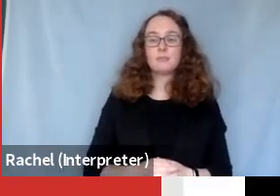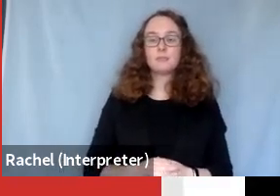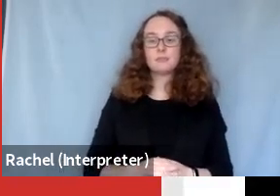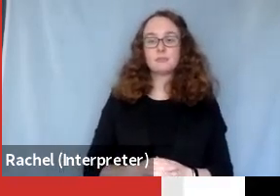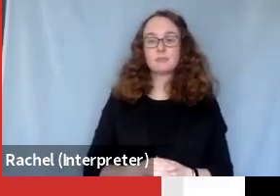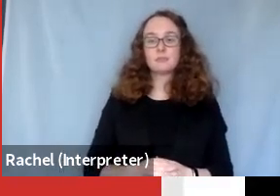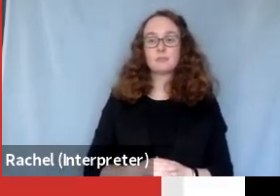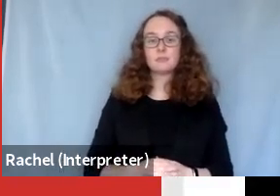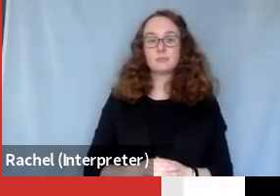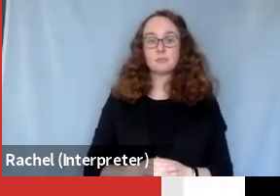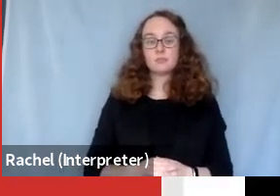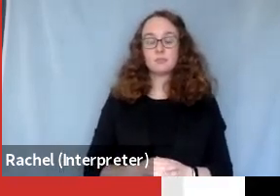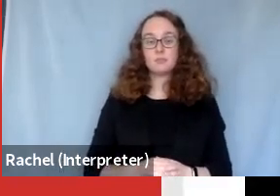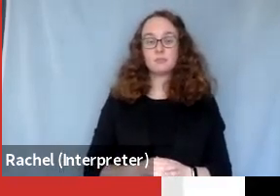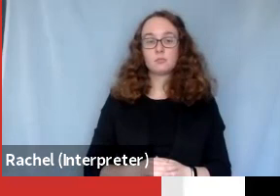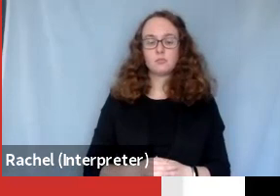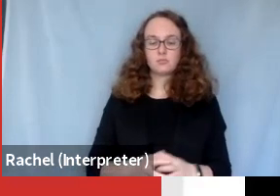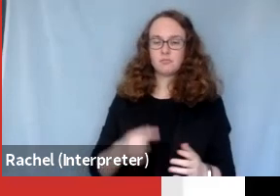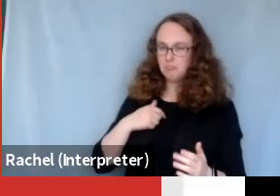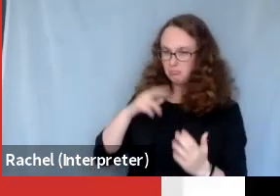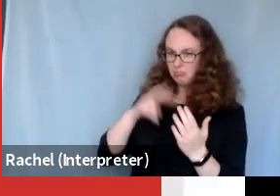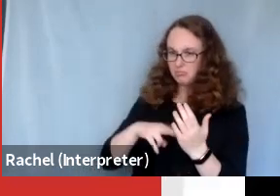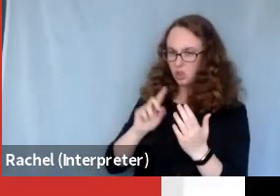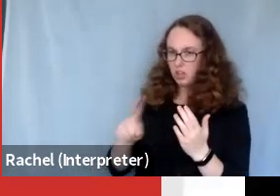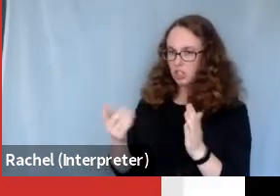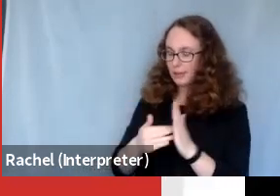So if the book that they're trying to purchase, for example if it was